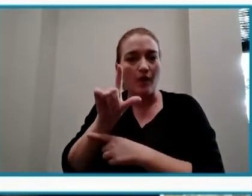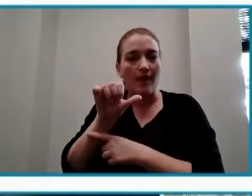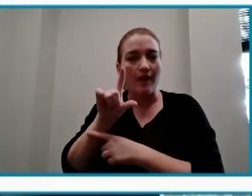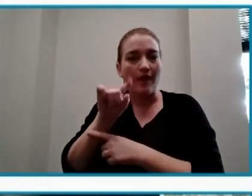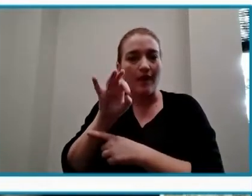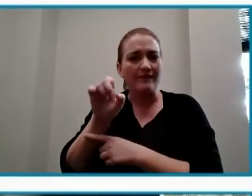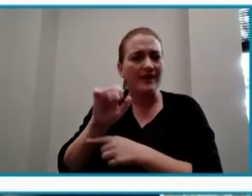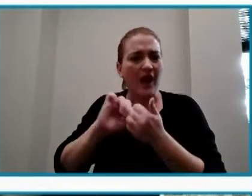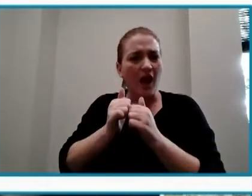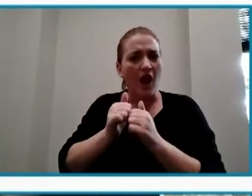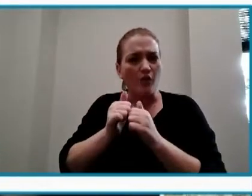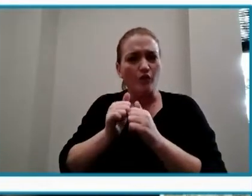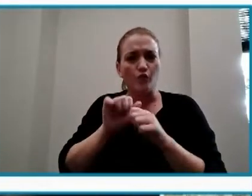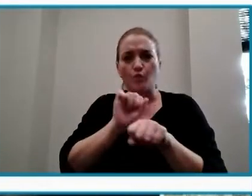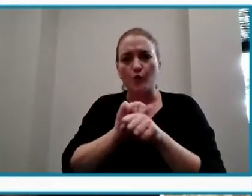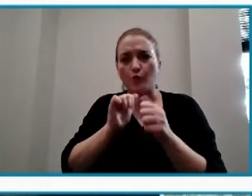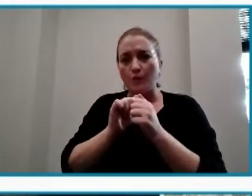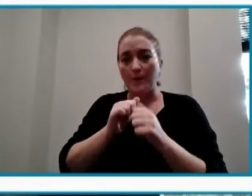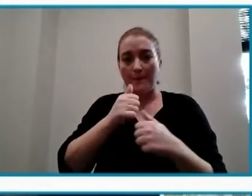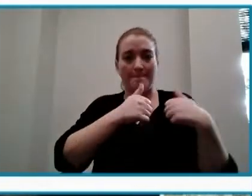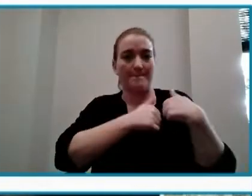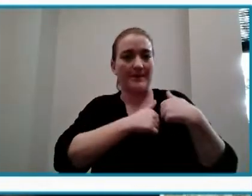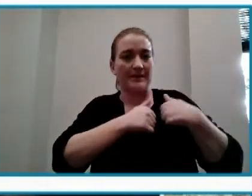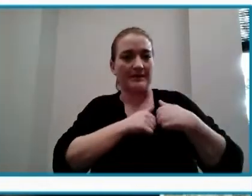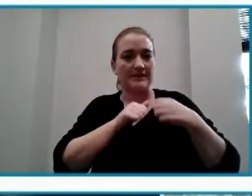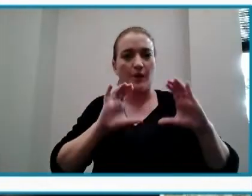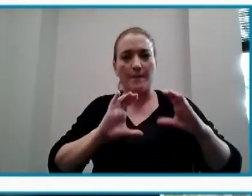as well as giving a bit of background on your Creative Forces project,